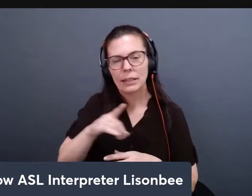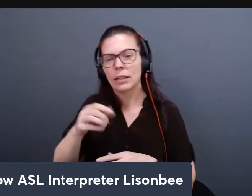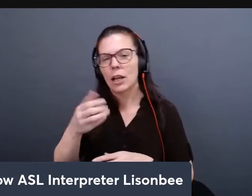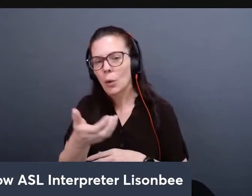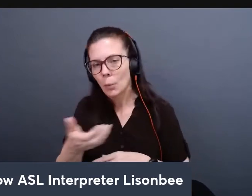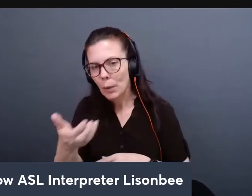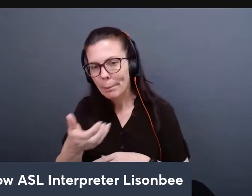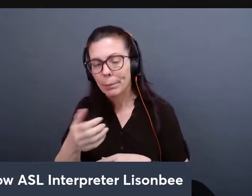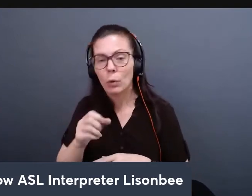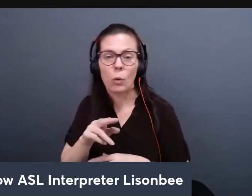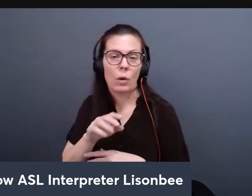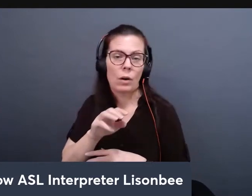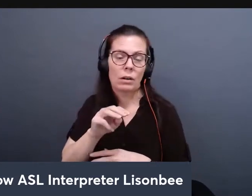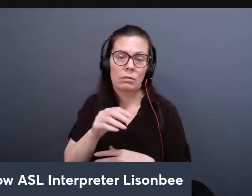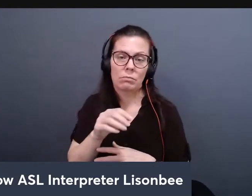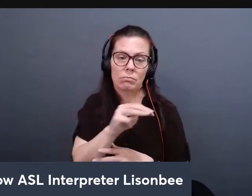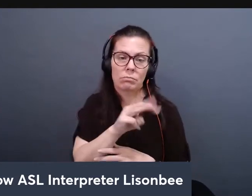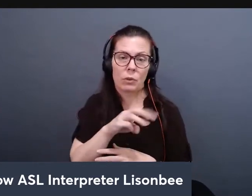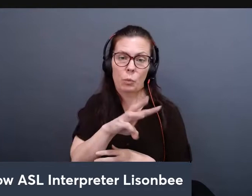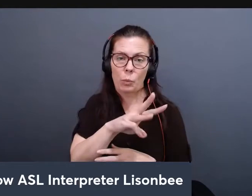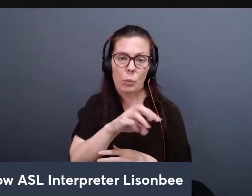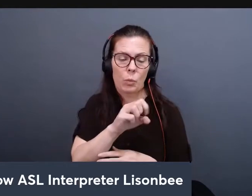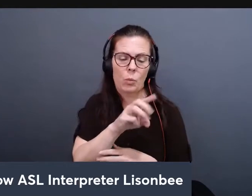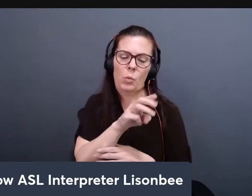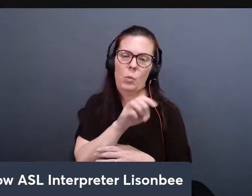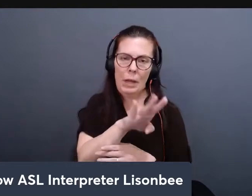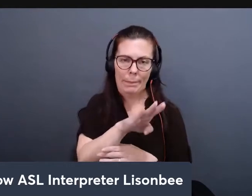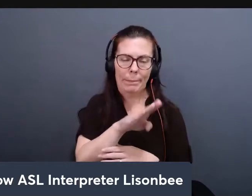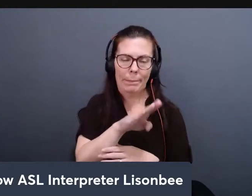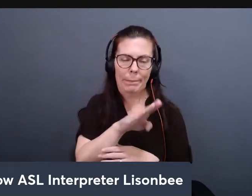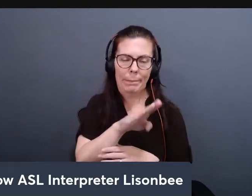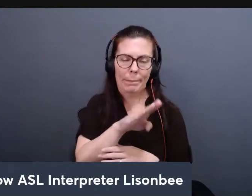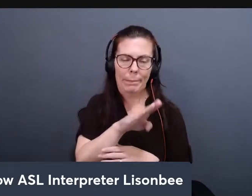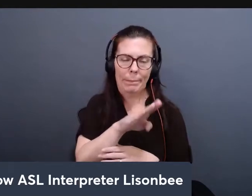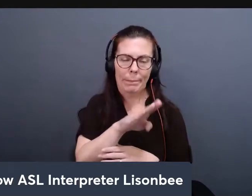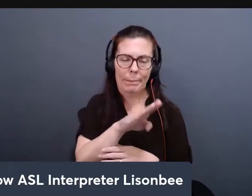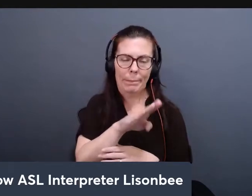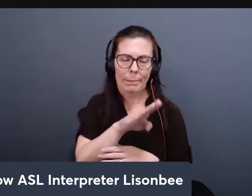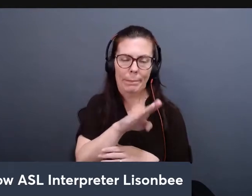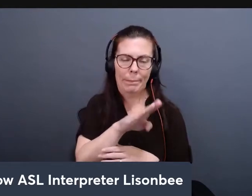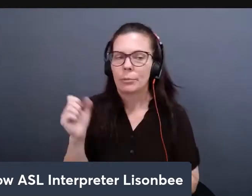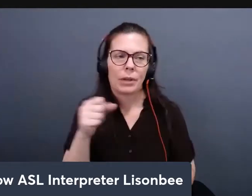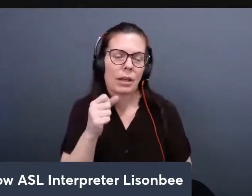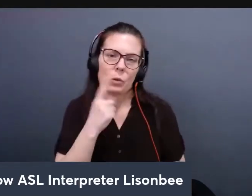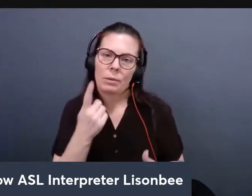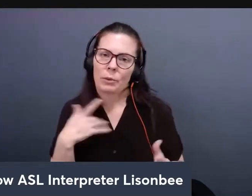All right, that's awesome. - Yeah, it's definitely one of the most exciting products I've ever gotten a chance to work on.